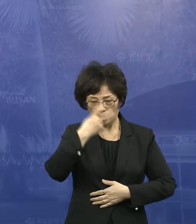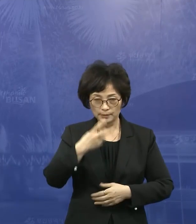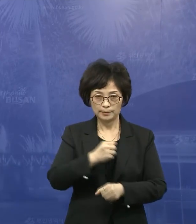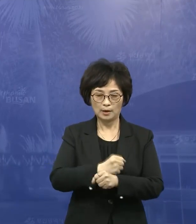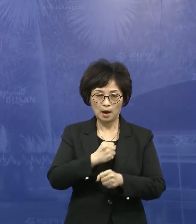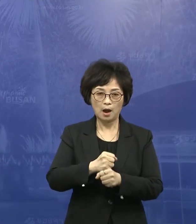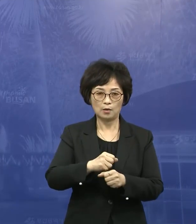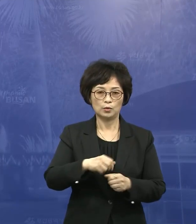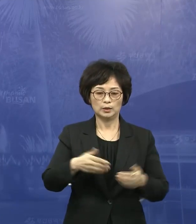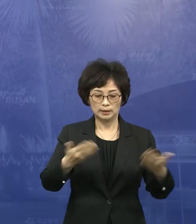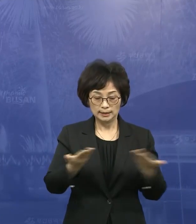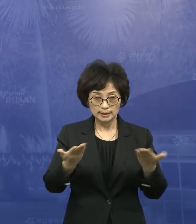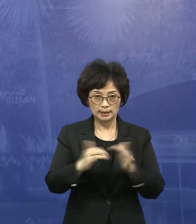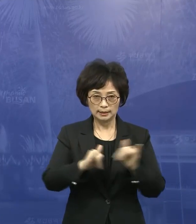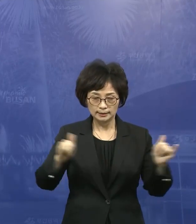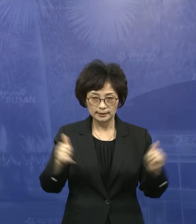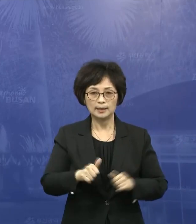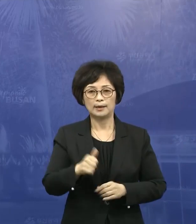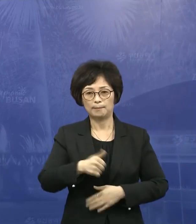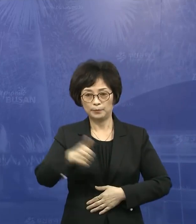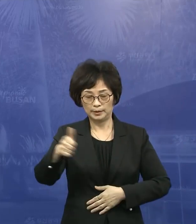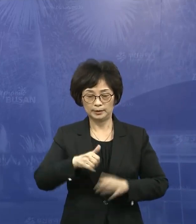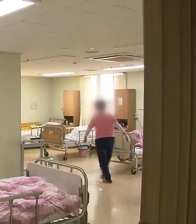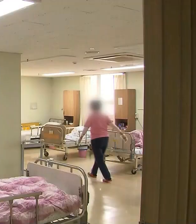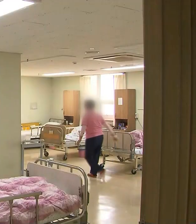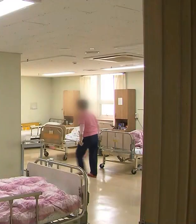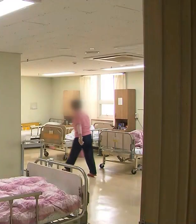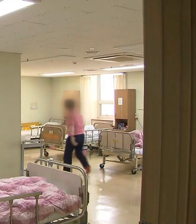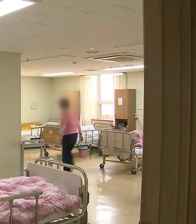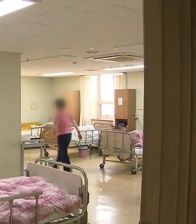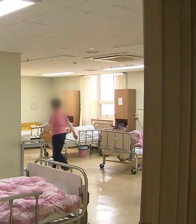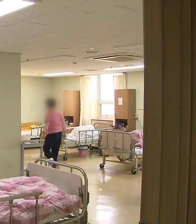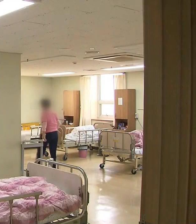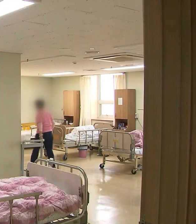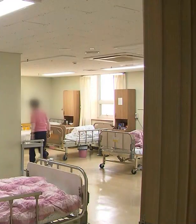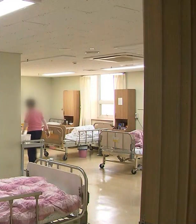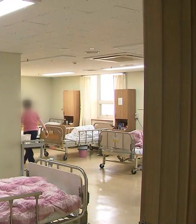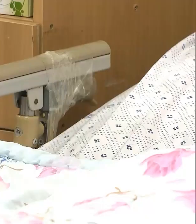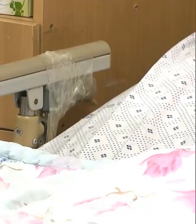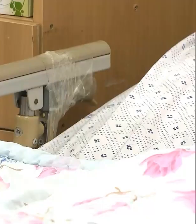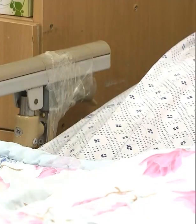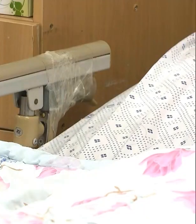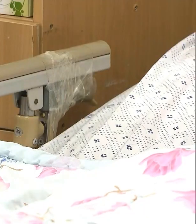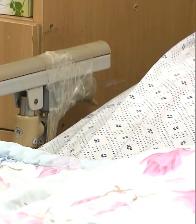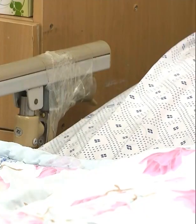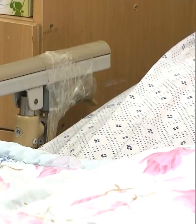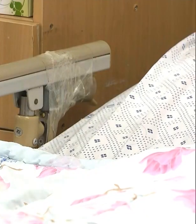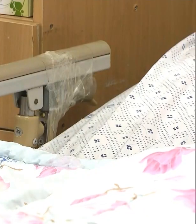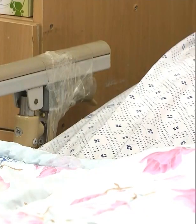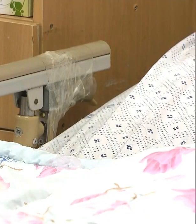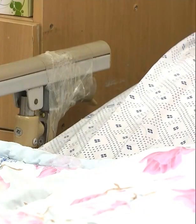these facilities by tomorrow and the central government is planning to preemptively test